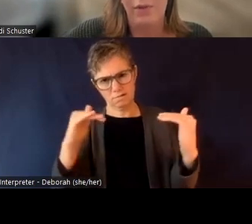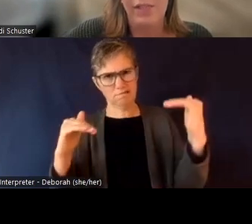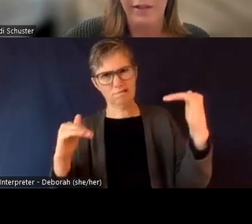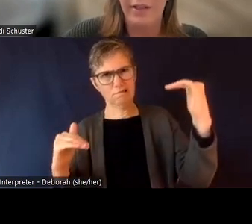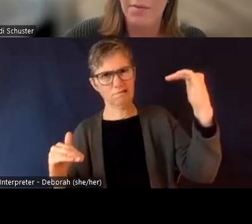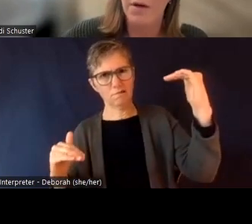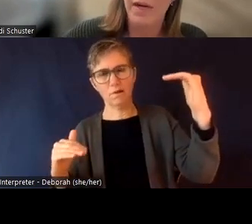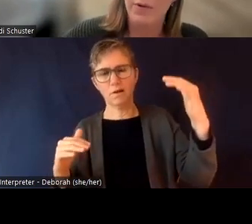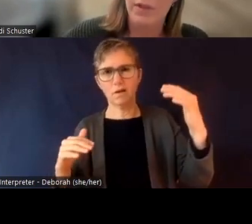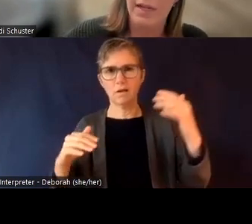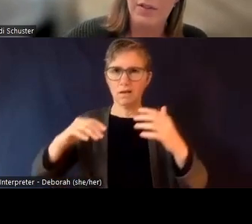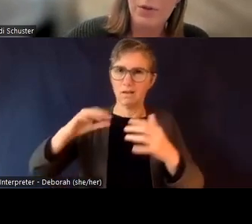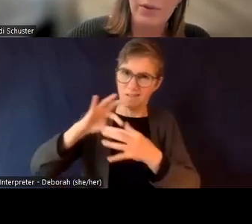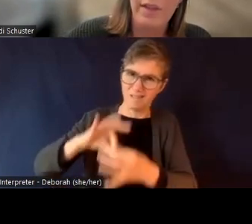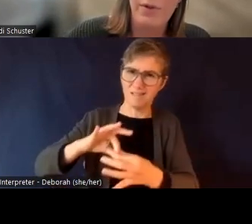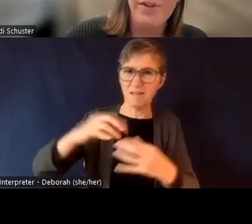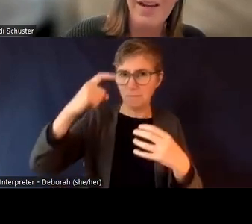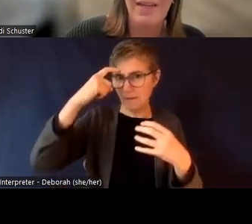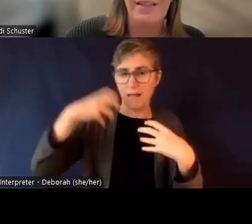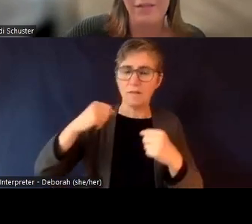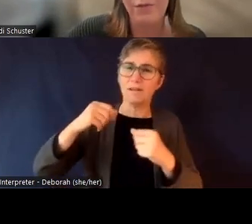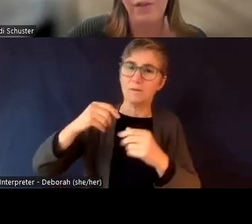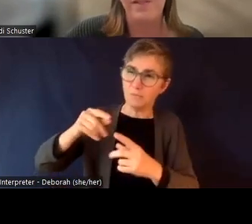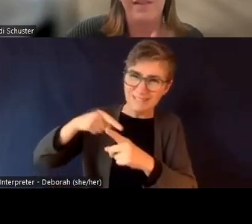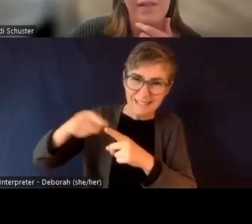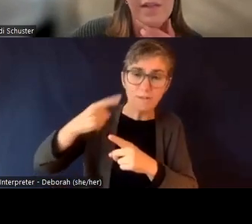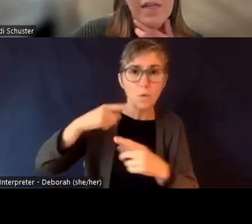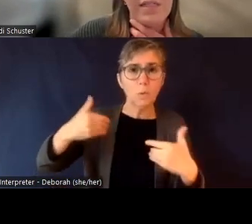particularly among minoritized youth, that we're not making the inference that these